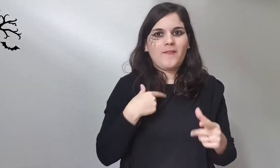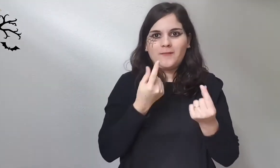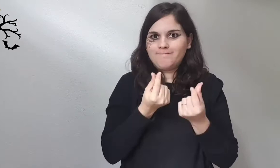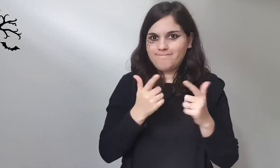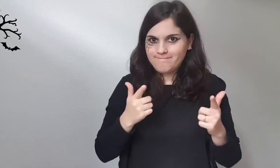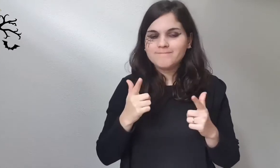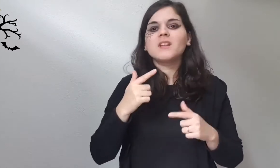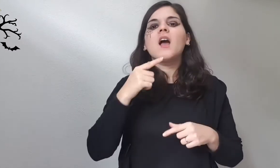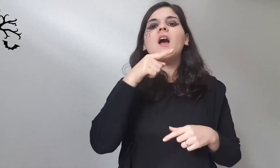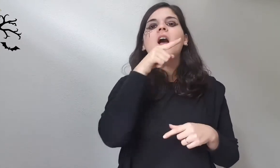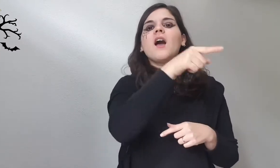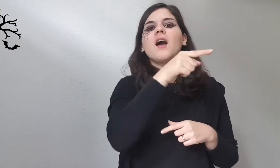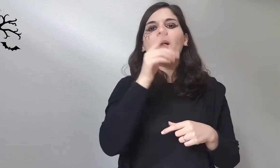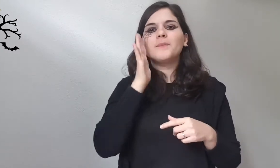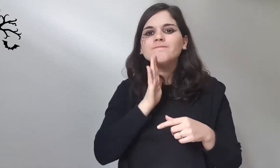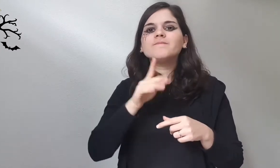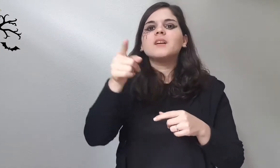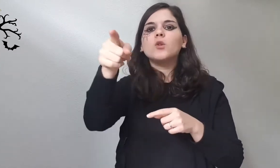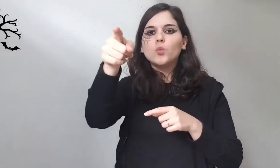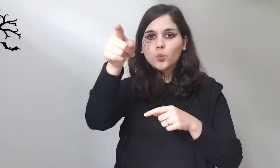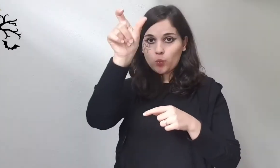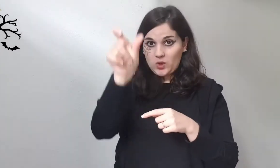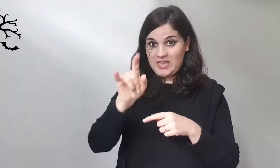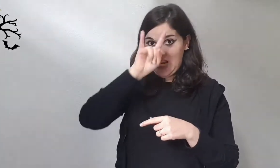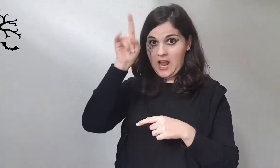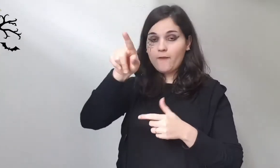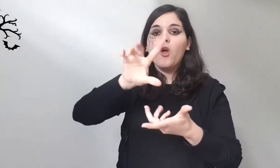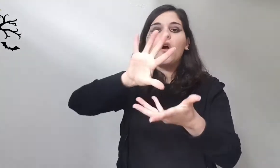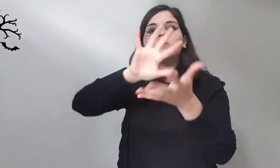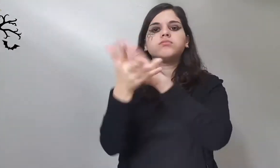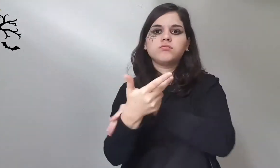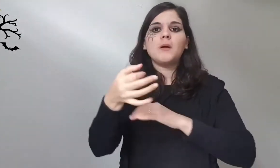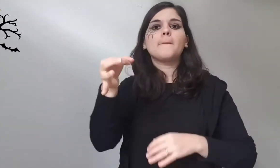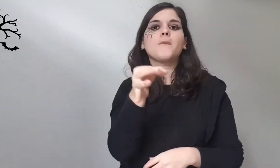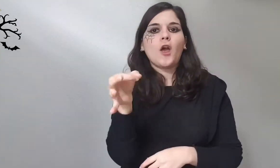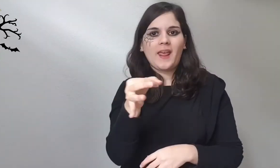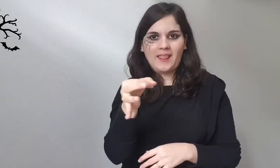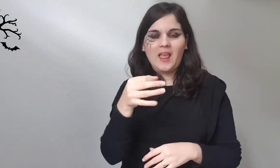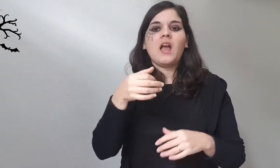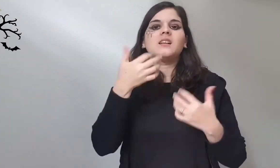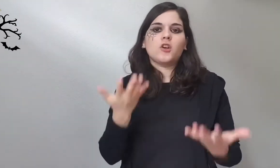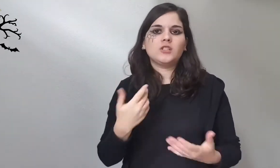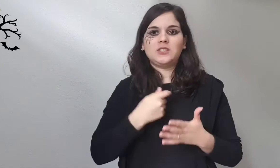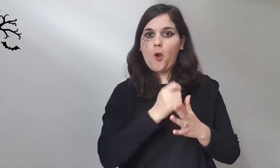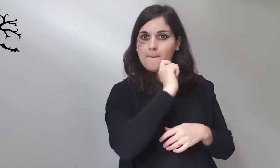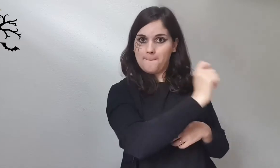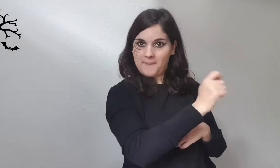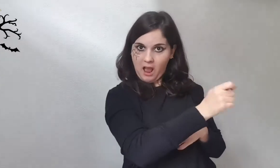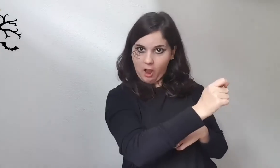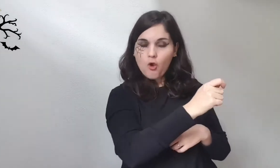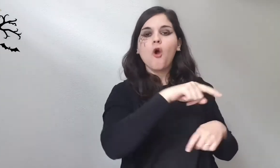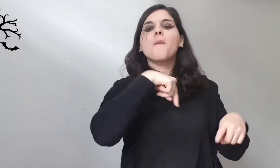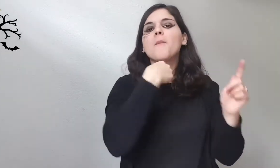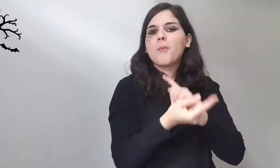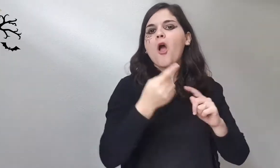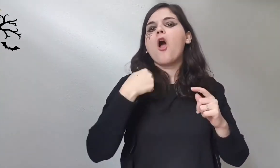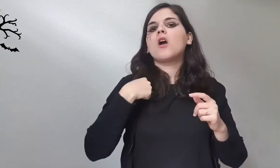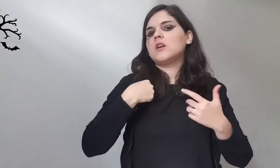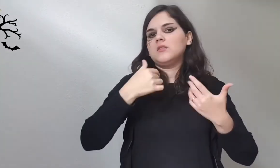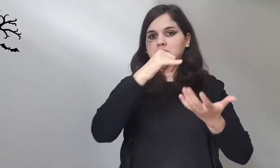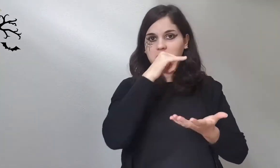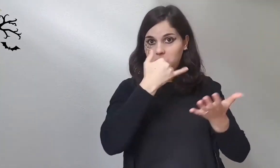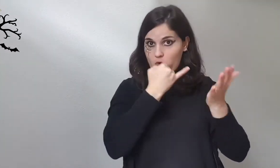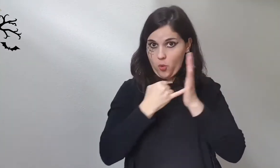asking him to turn into money to pay for the drink,